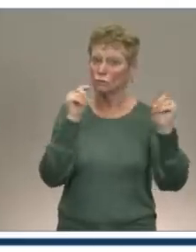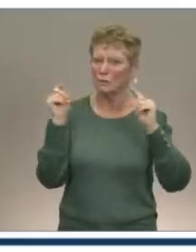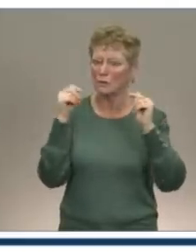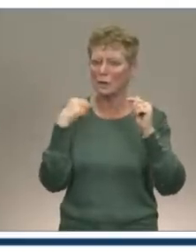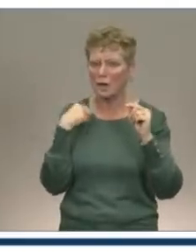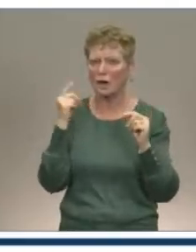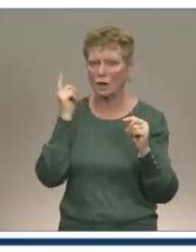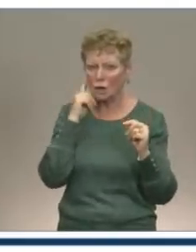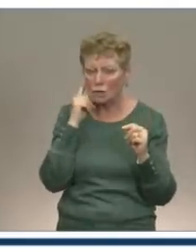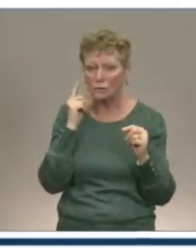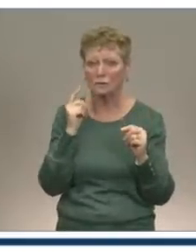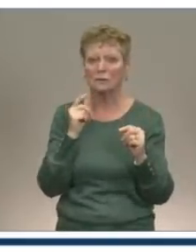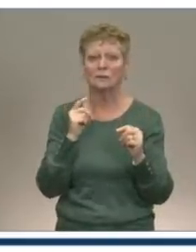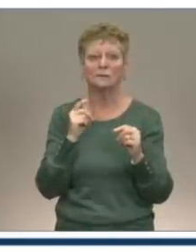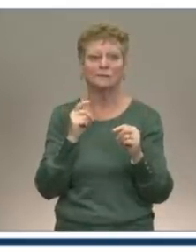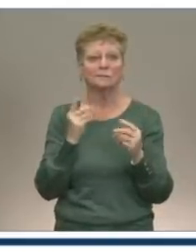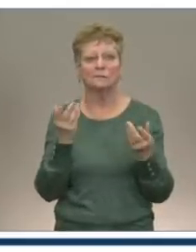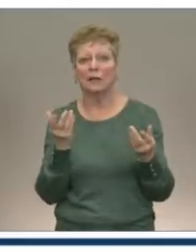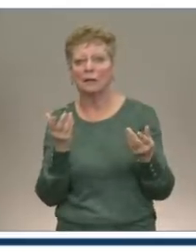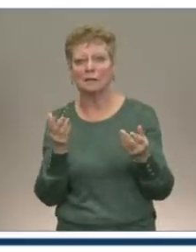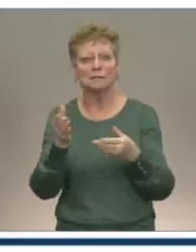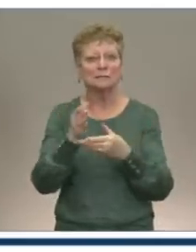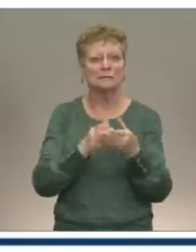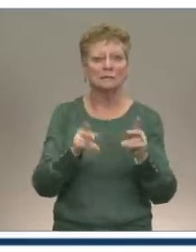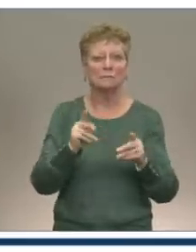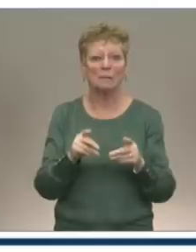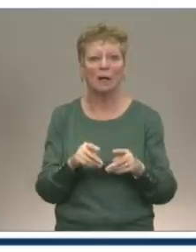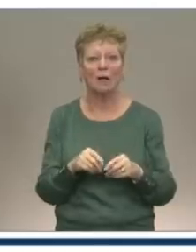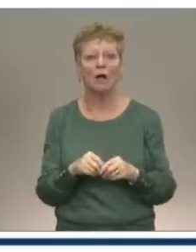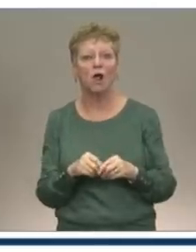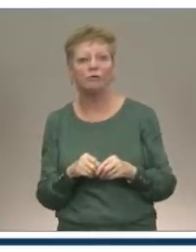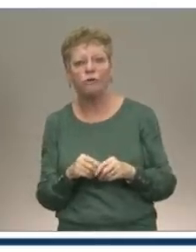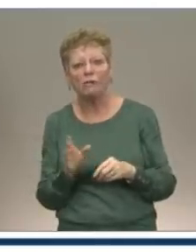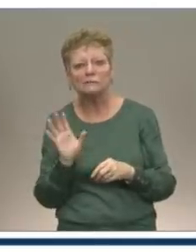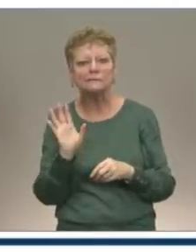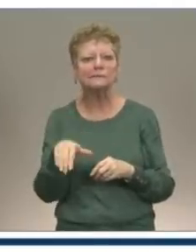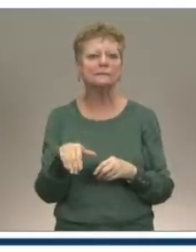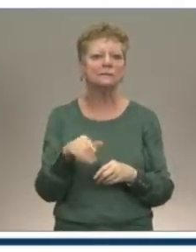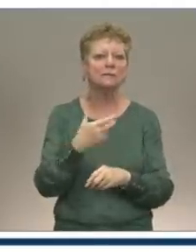of people like places that are getting a little lacks on on checking vaccines this is not the